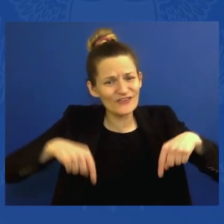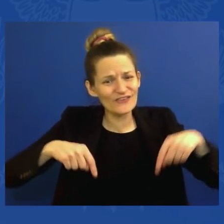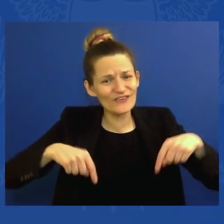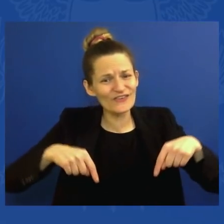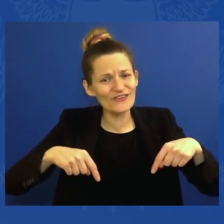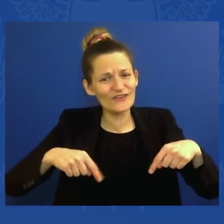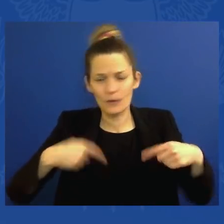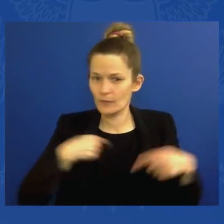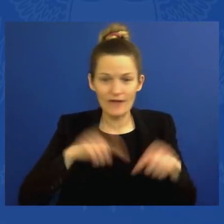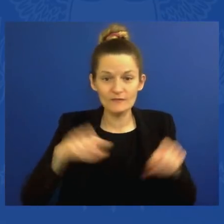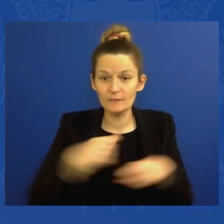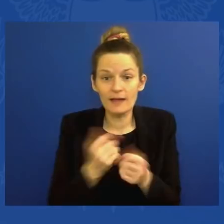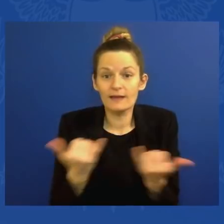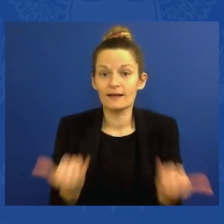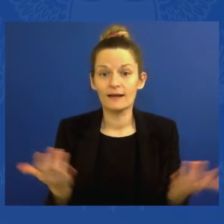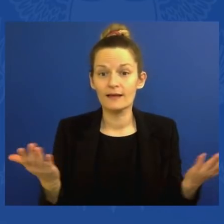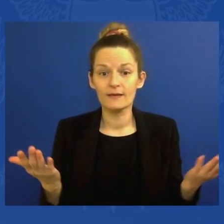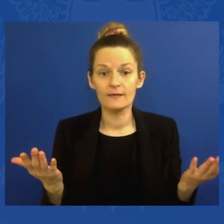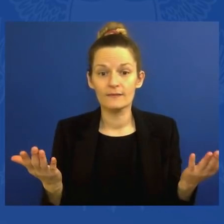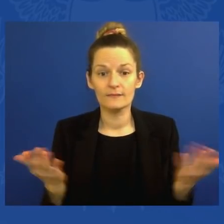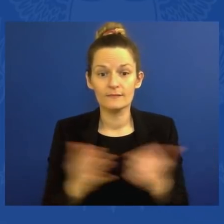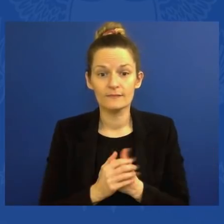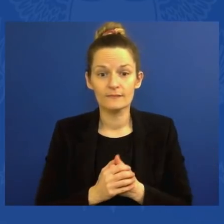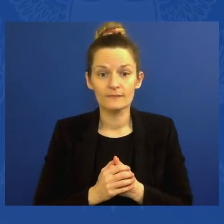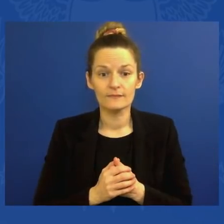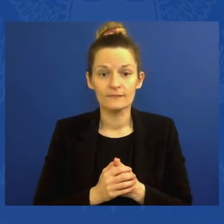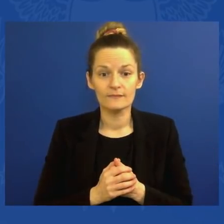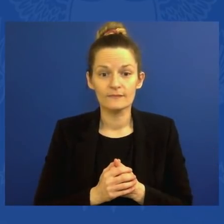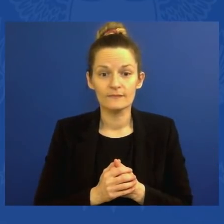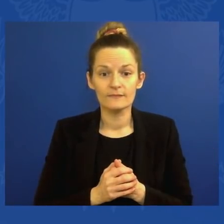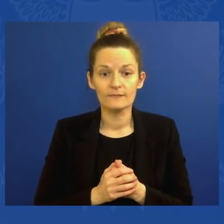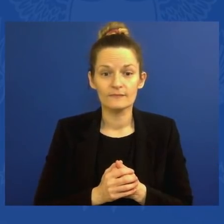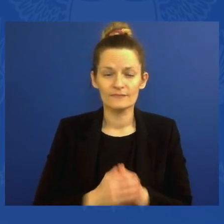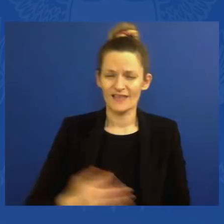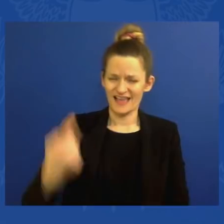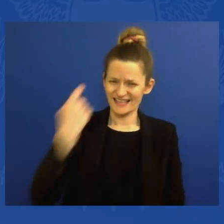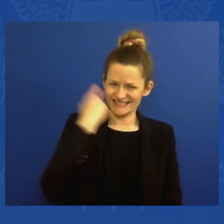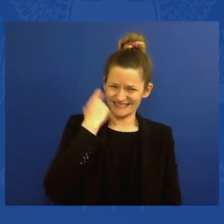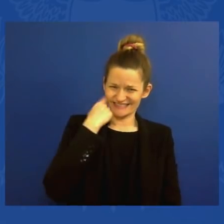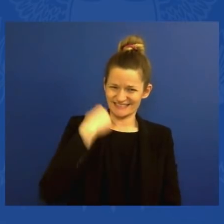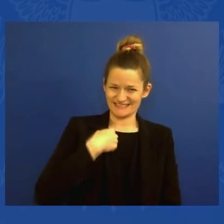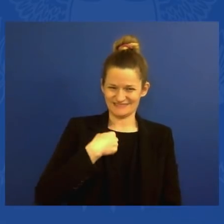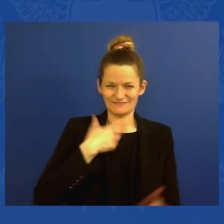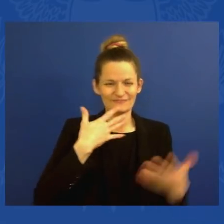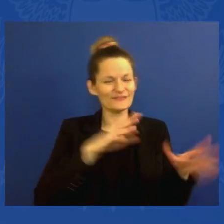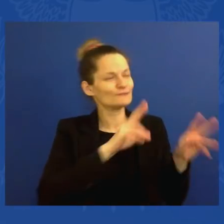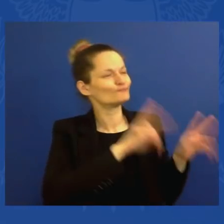[virtual] tour of both the Siemens faci- facilities -- one in Pomona and the other in Grand Prairie, Texas --